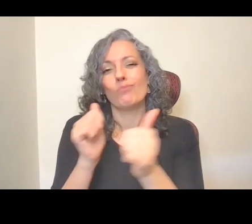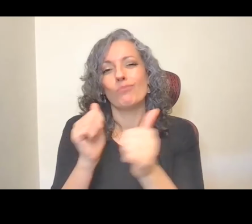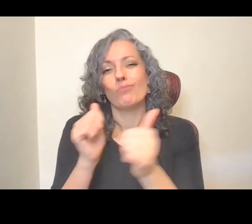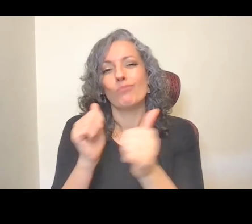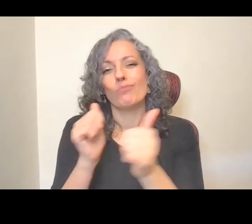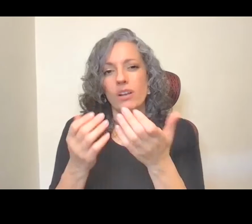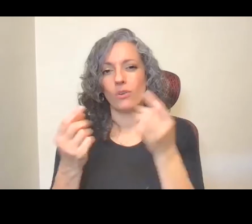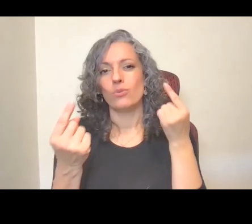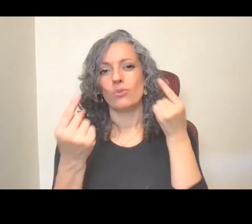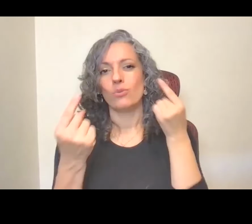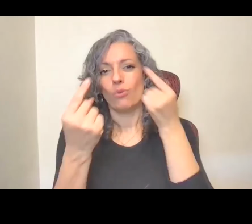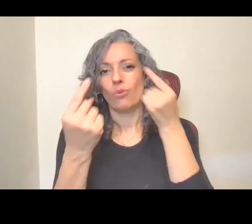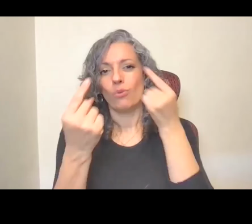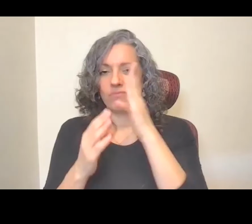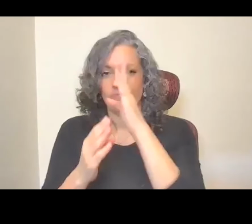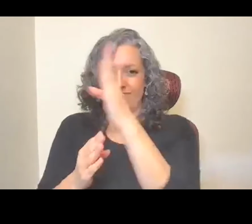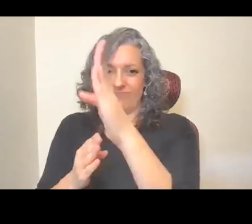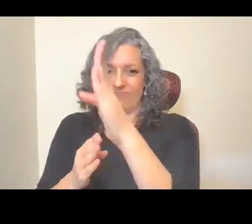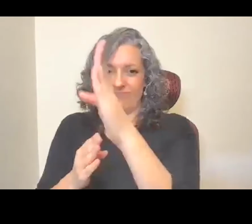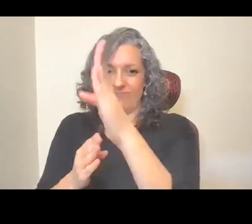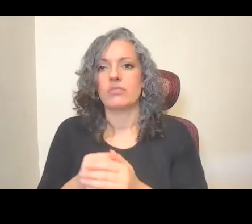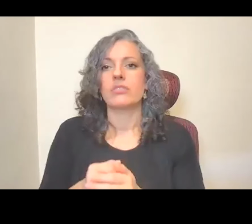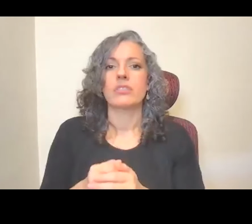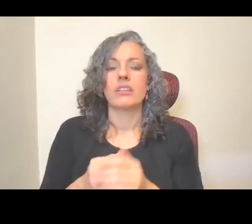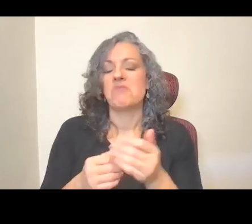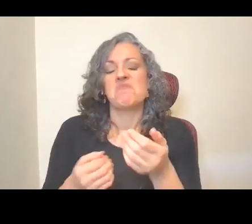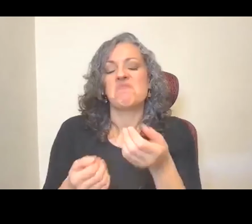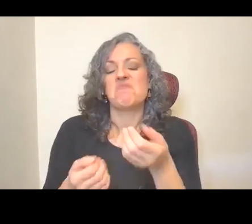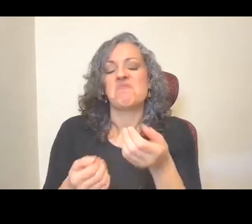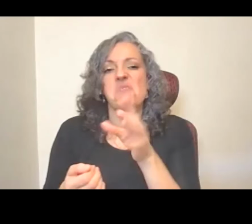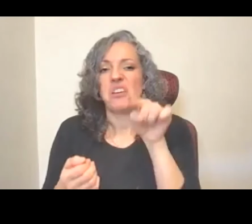navigation and they don't care about it and they want to go directly to the content they can do it